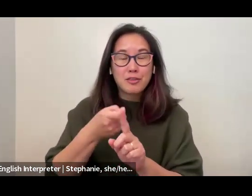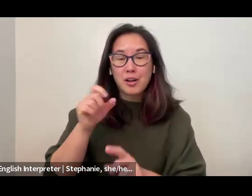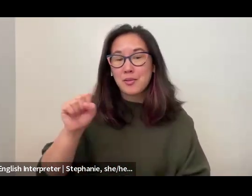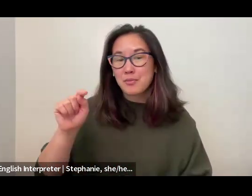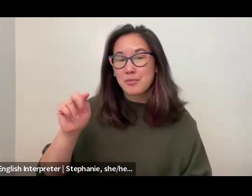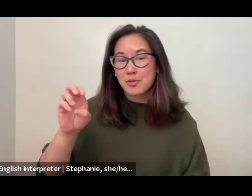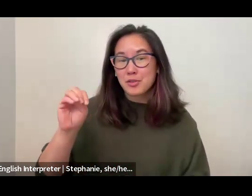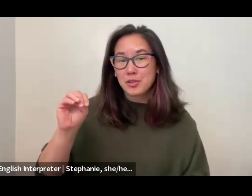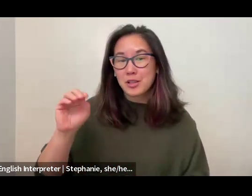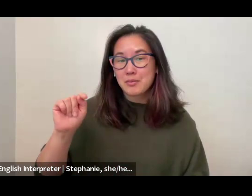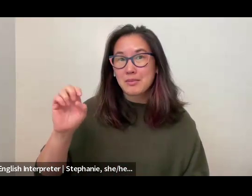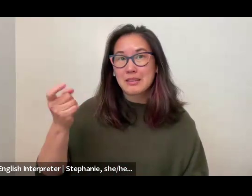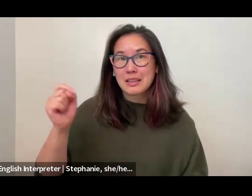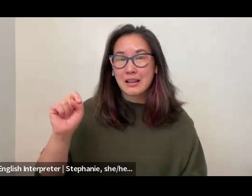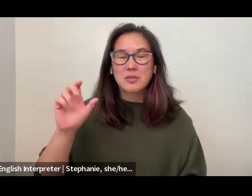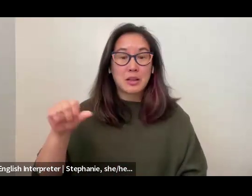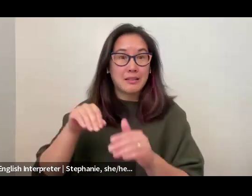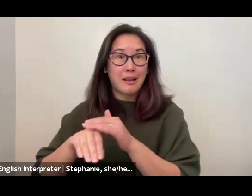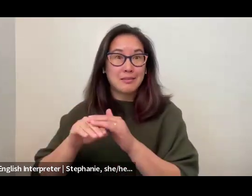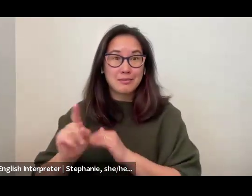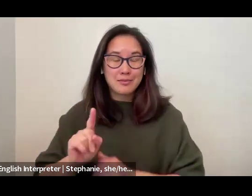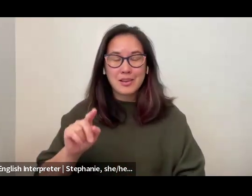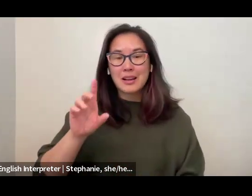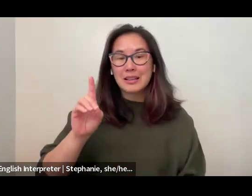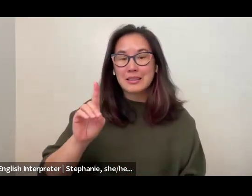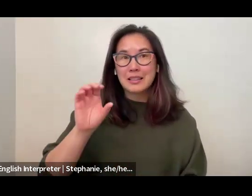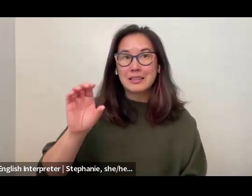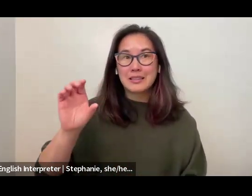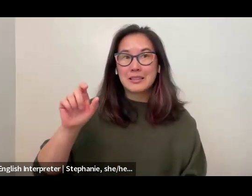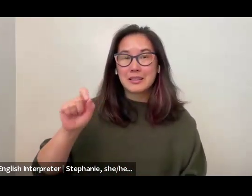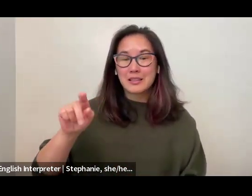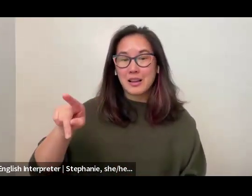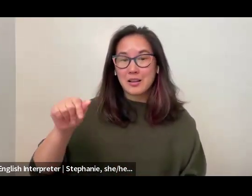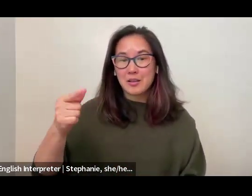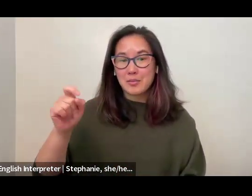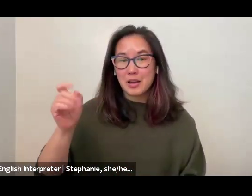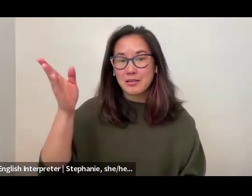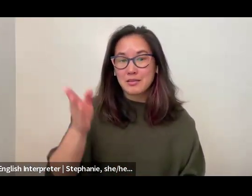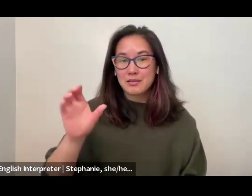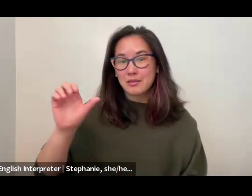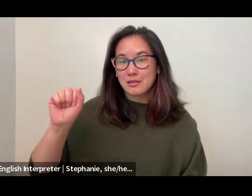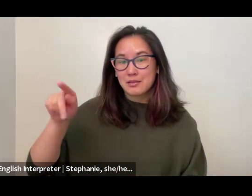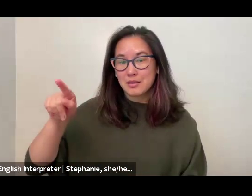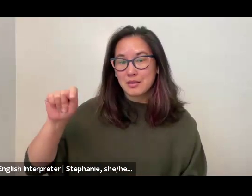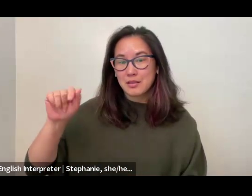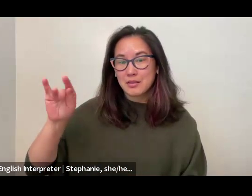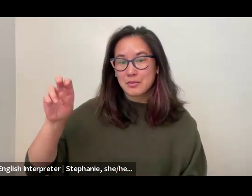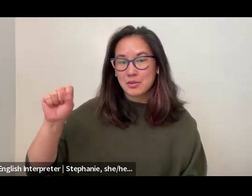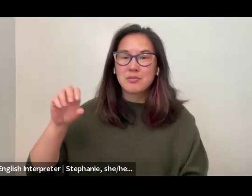you can access at dcc.page forward slash captions. And we're putting that in the chat as well.